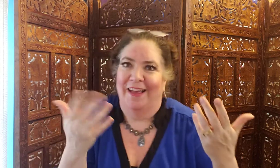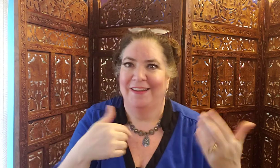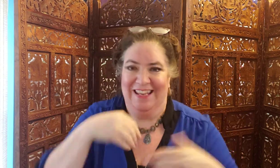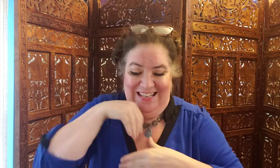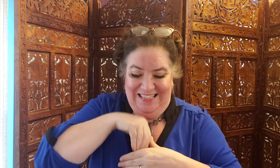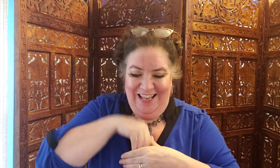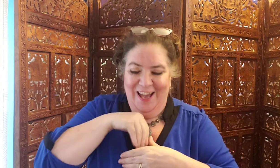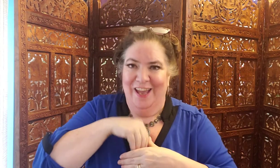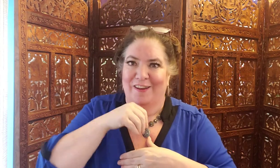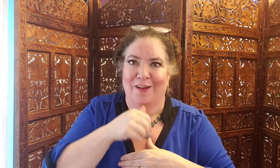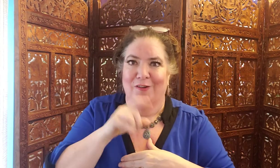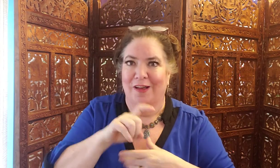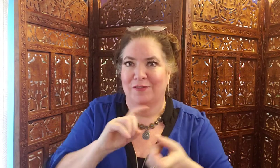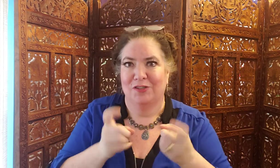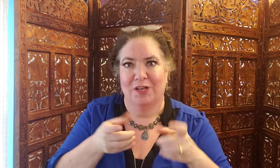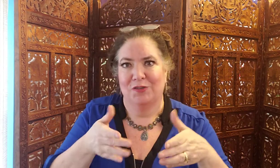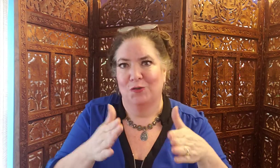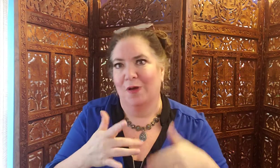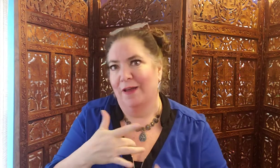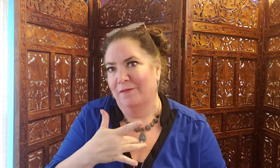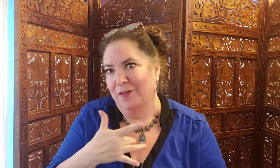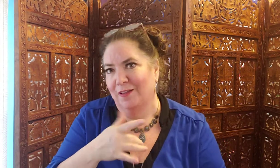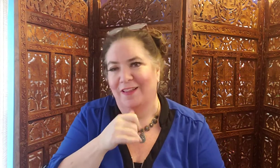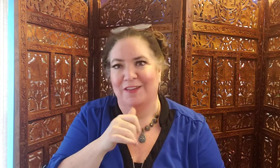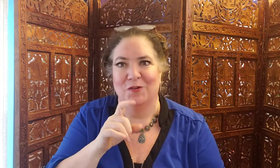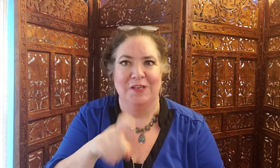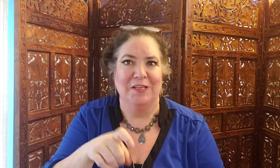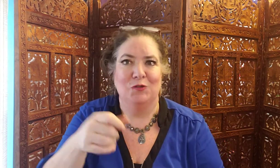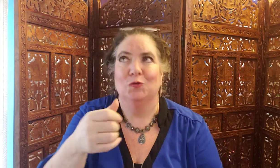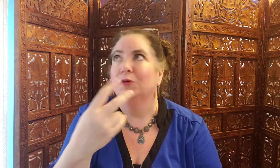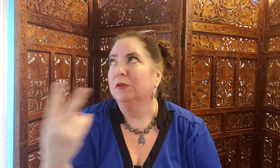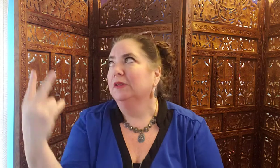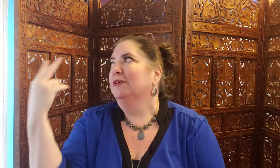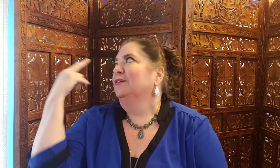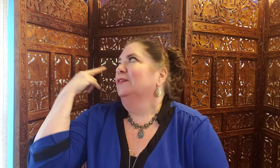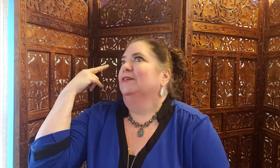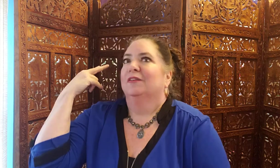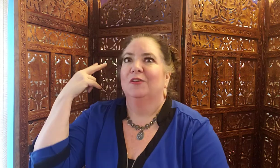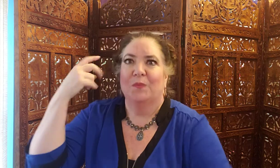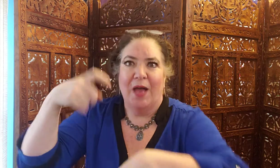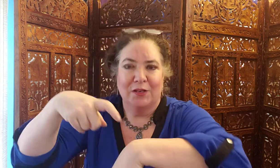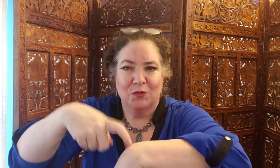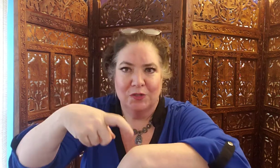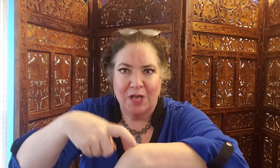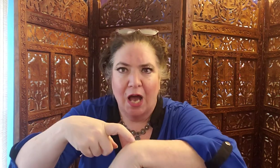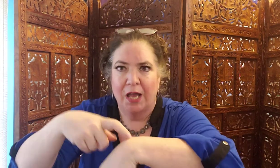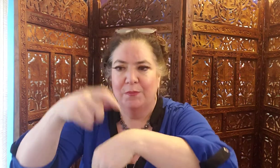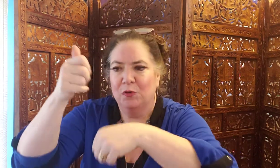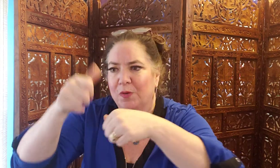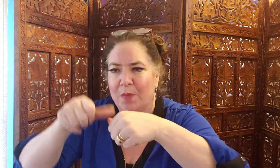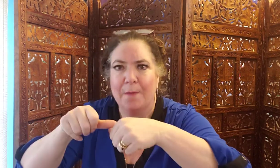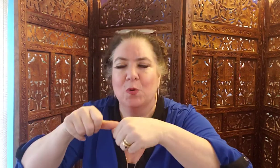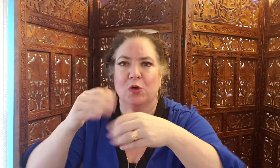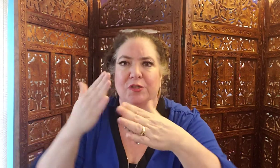And inside I don't have to change the way I feel I don't need to look back to a time and remember